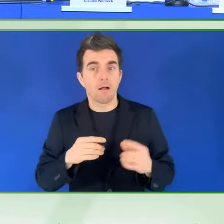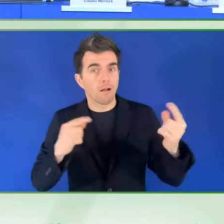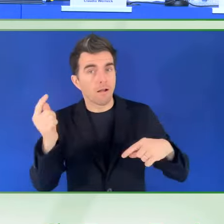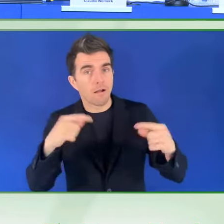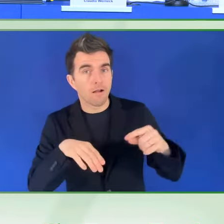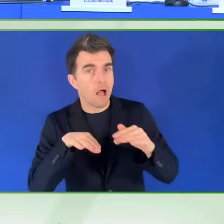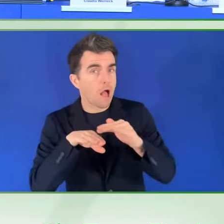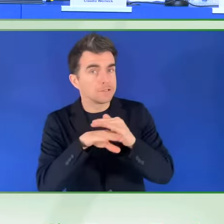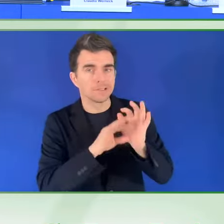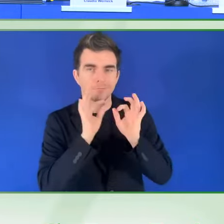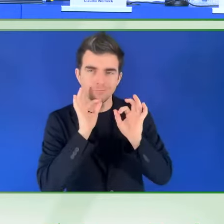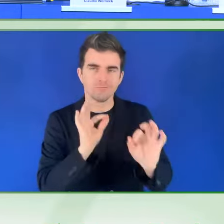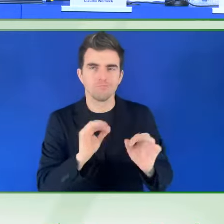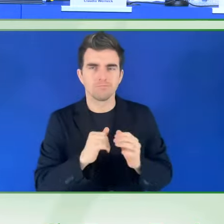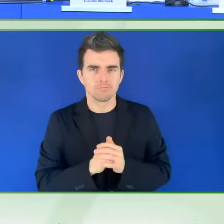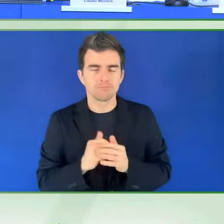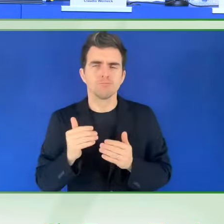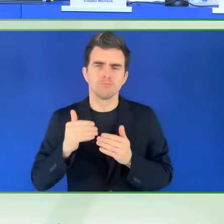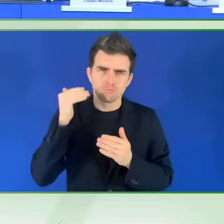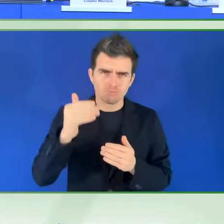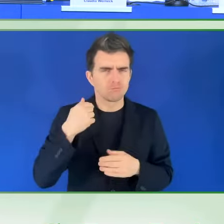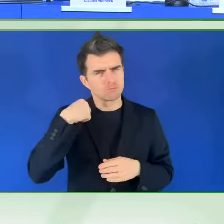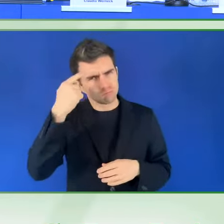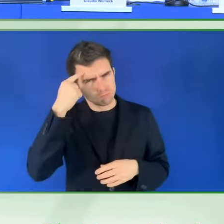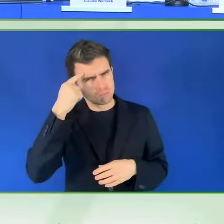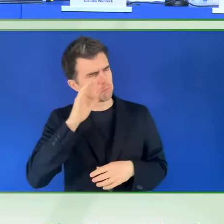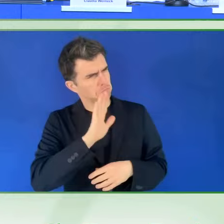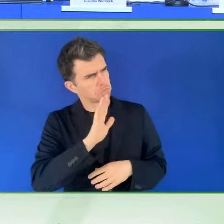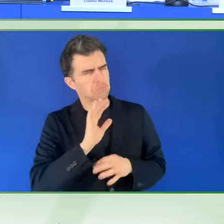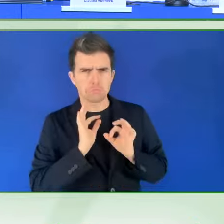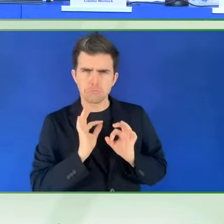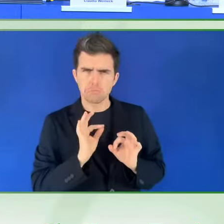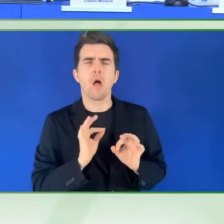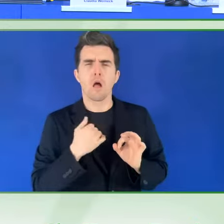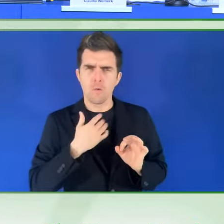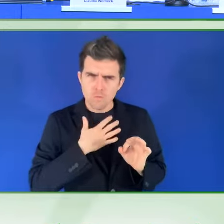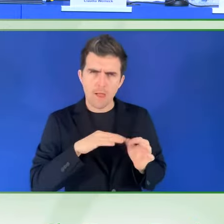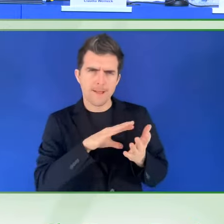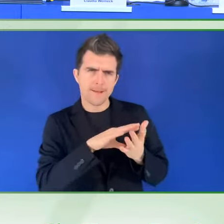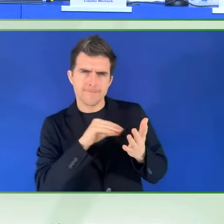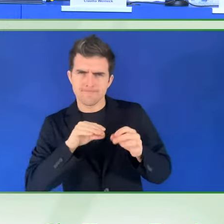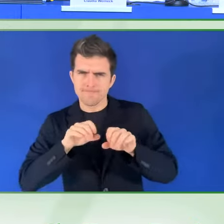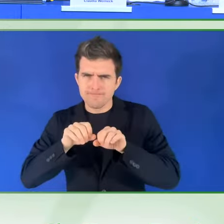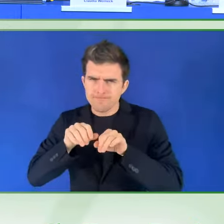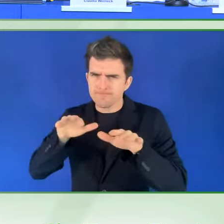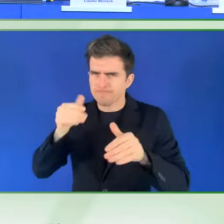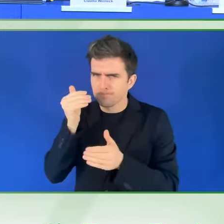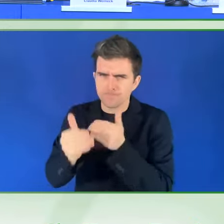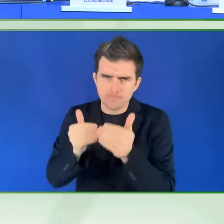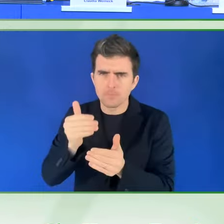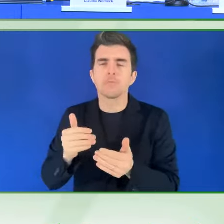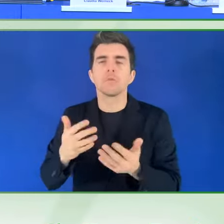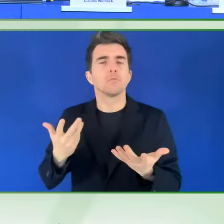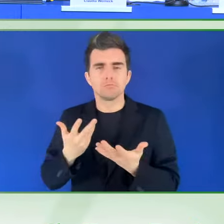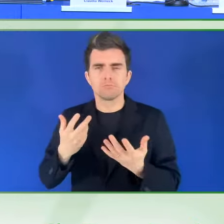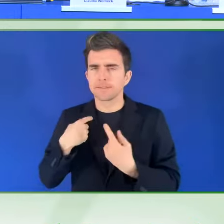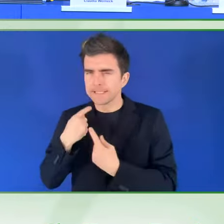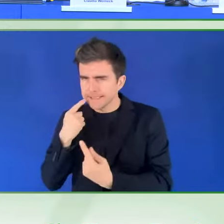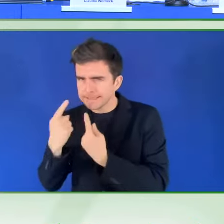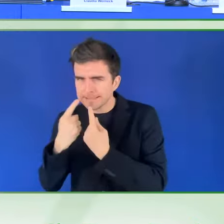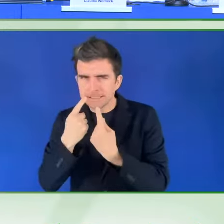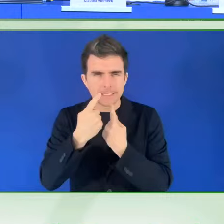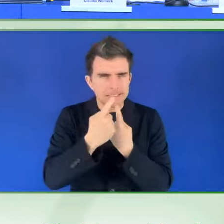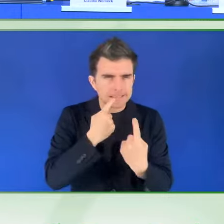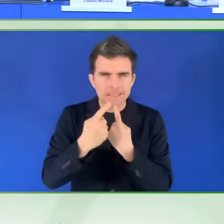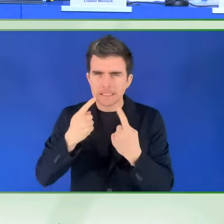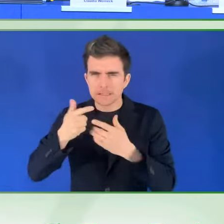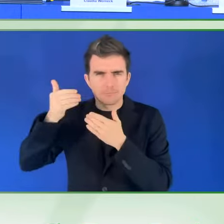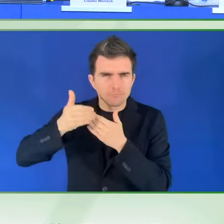We may see differently, we may hear different, we may use our bodies differently, but we